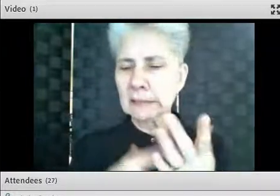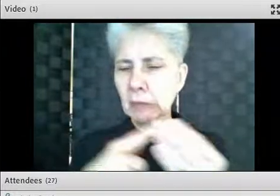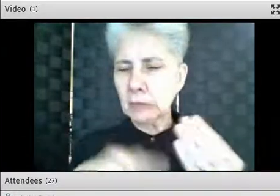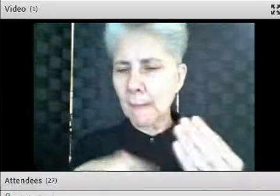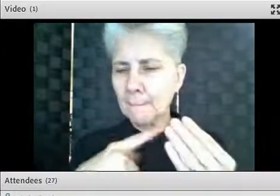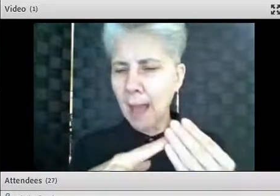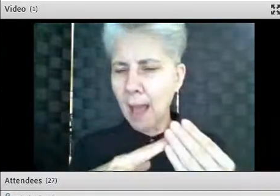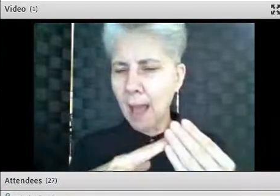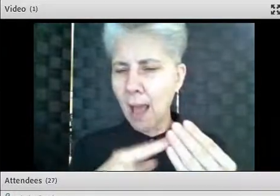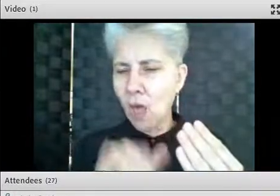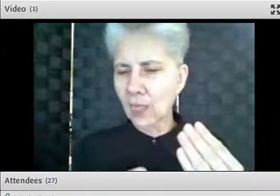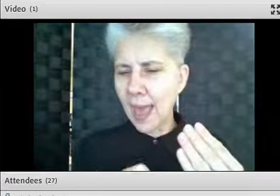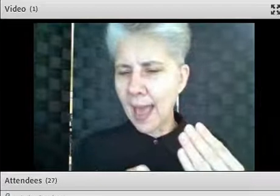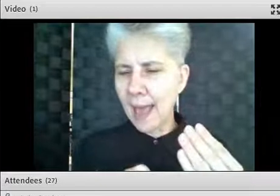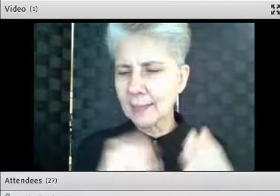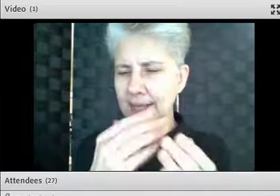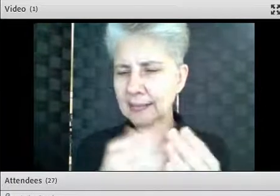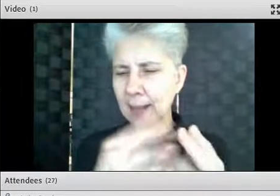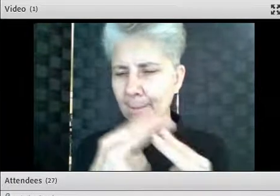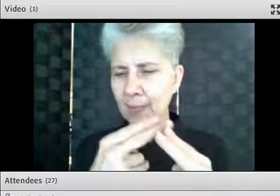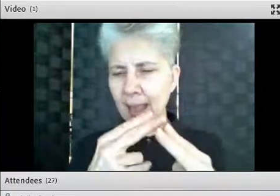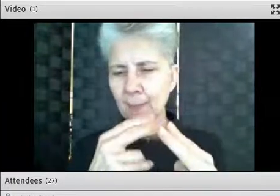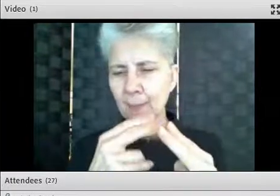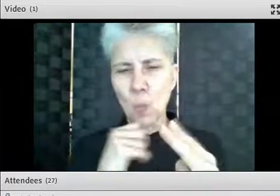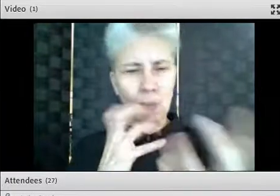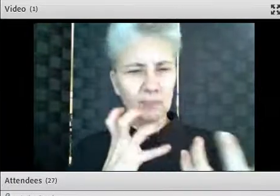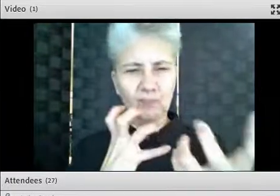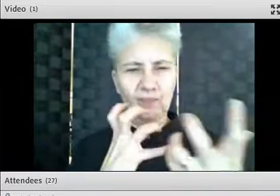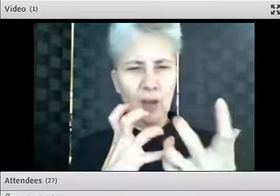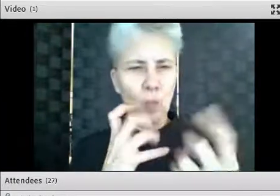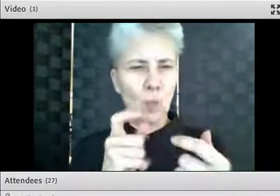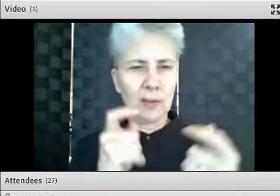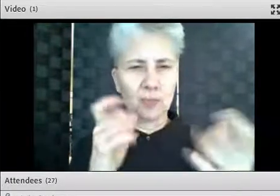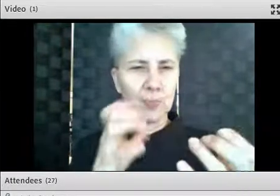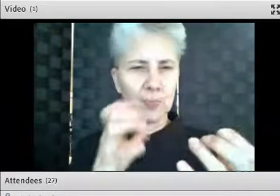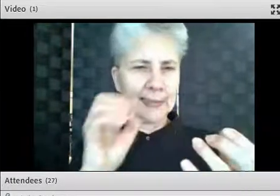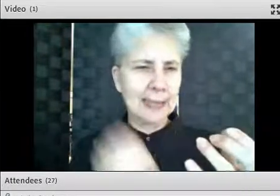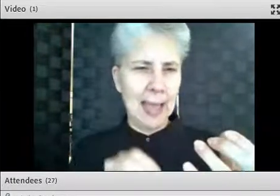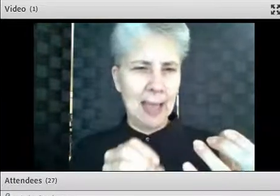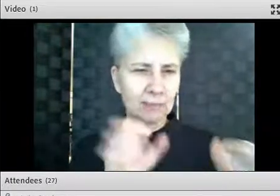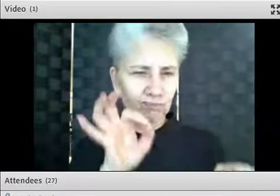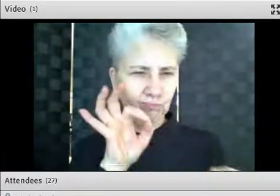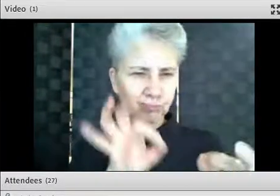you know, that some names are just not going to Cutter precisely according to the table,